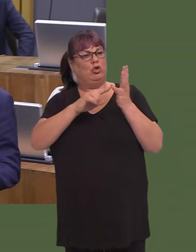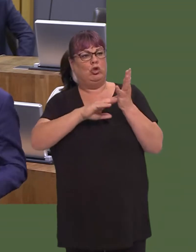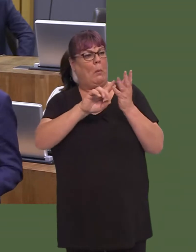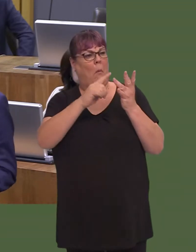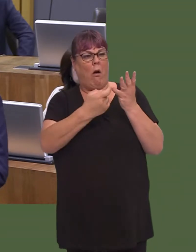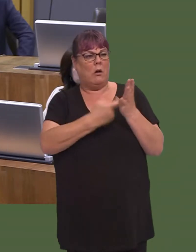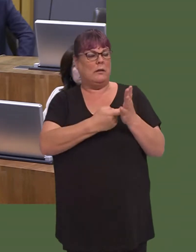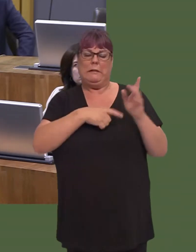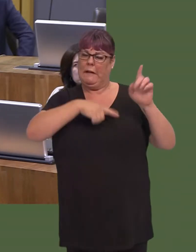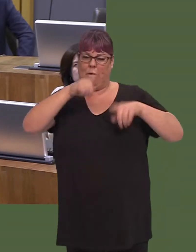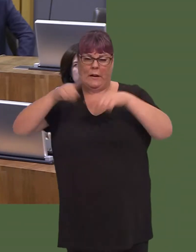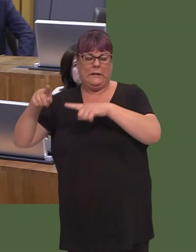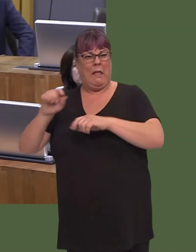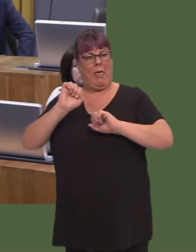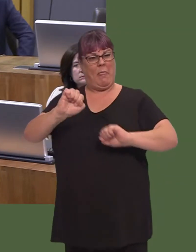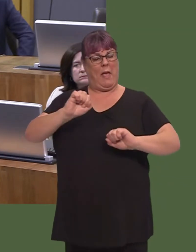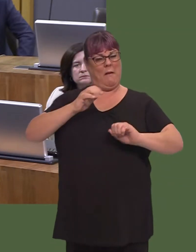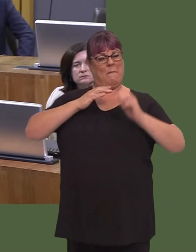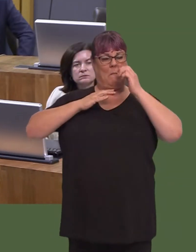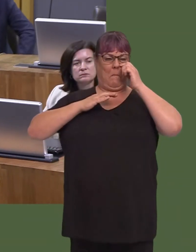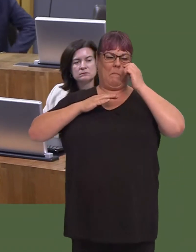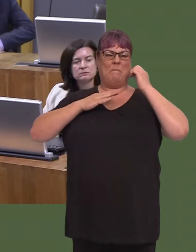with Brussels. The Chequers proposals were always going to be stillborn, no real preparations